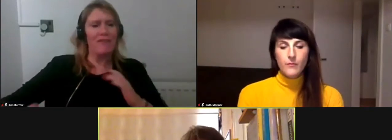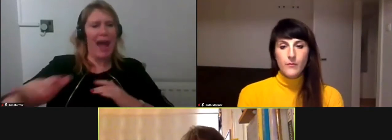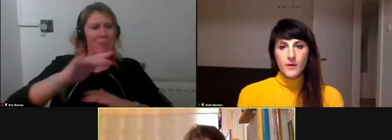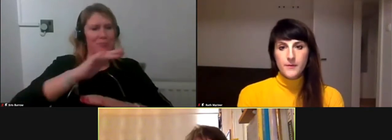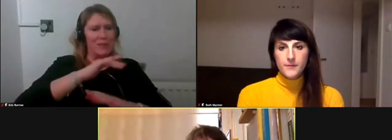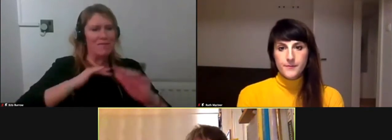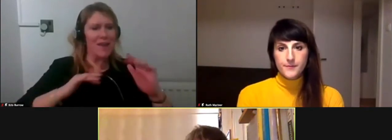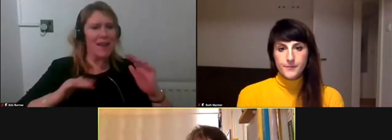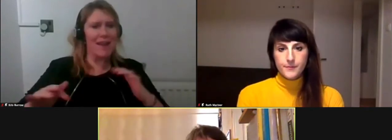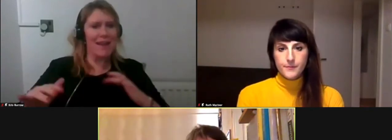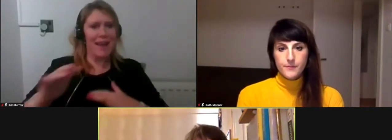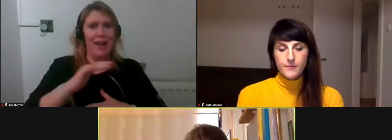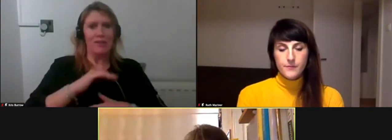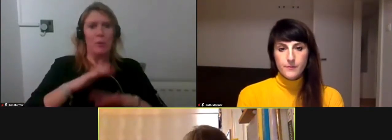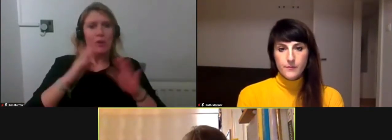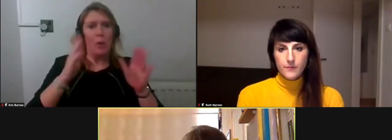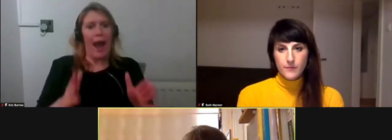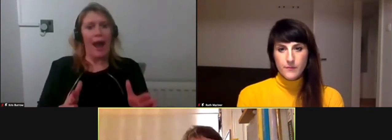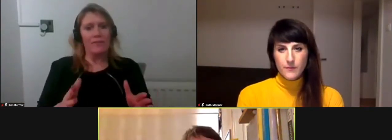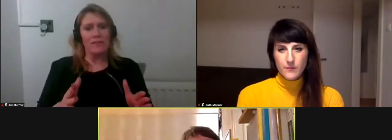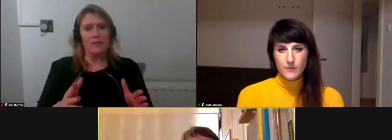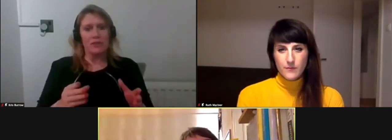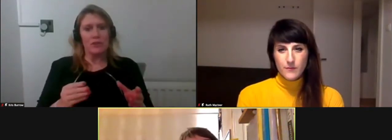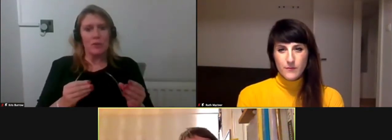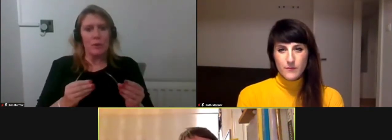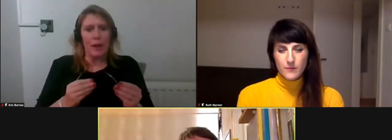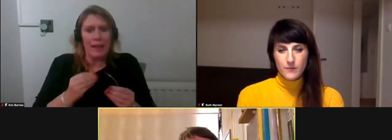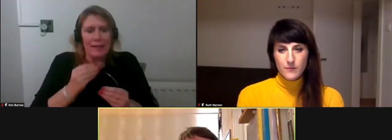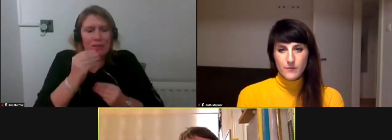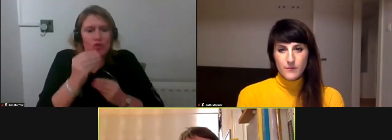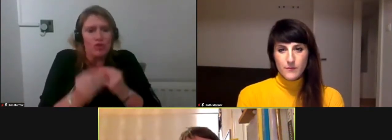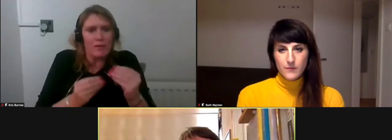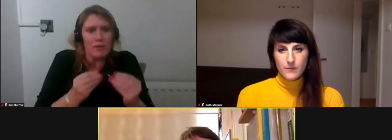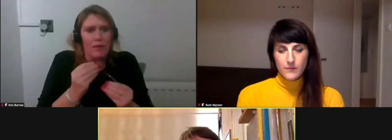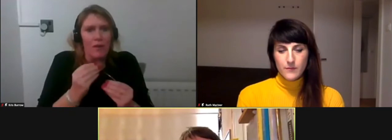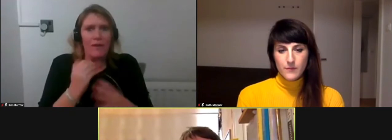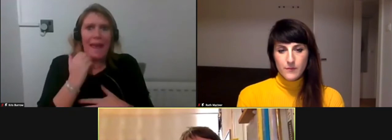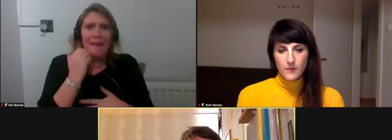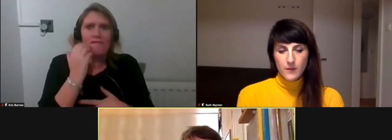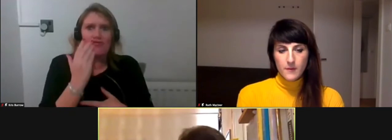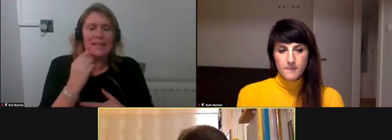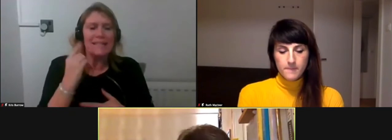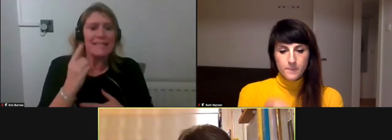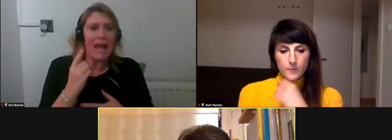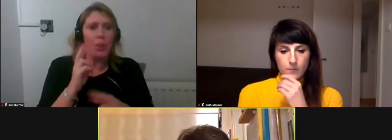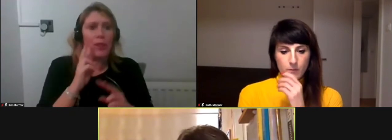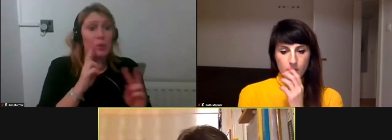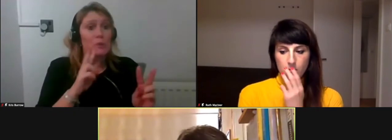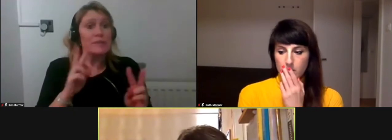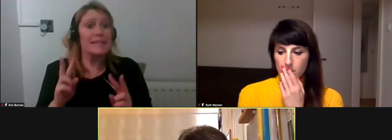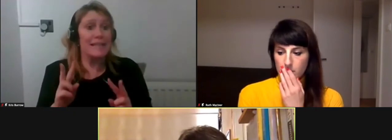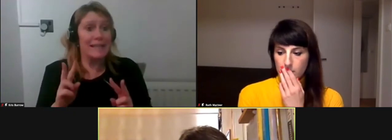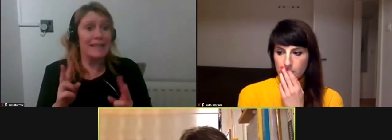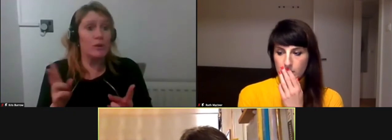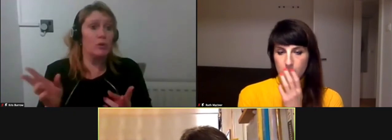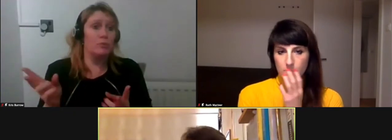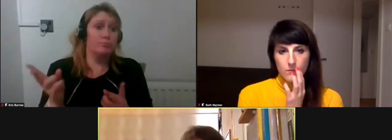to do every sound that you see. This allows us to use props that are perhaps a